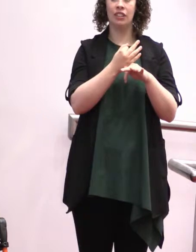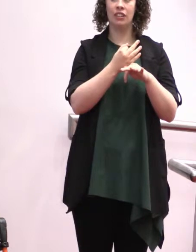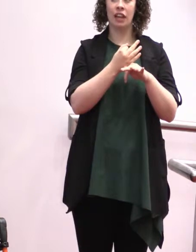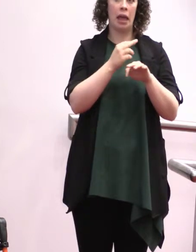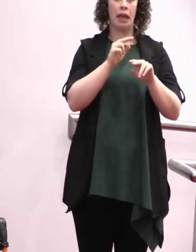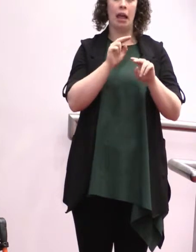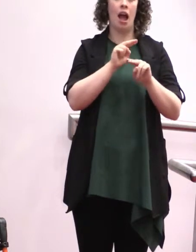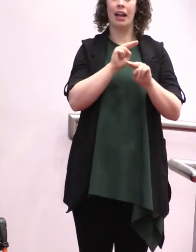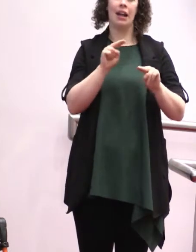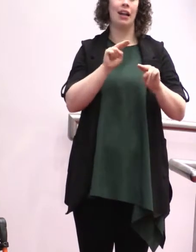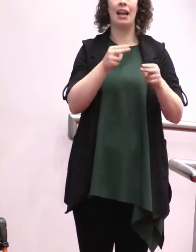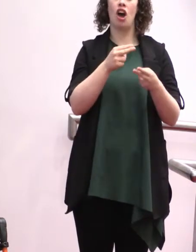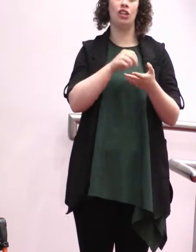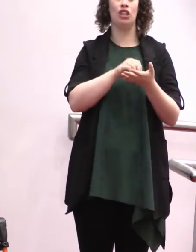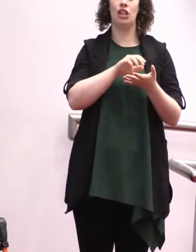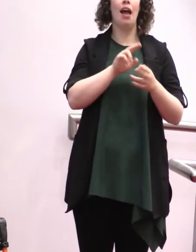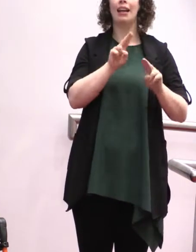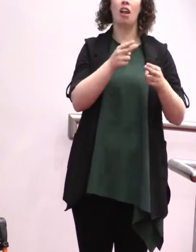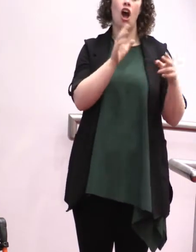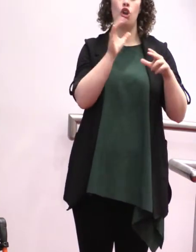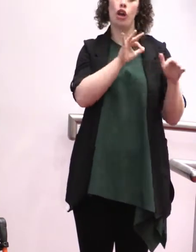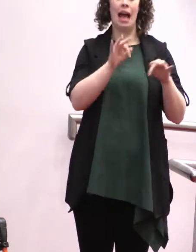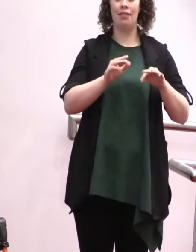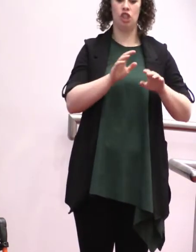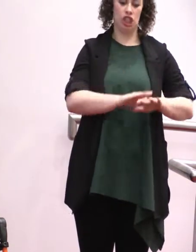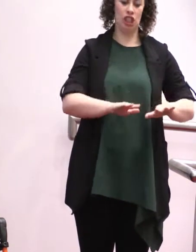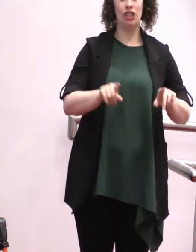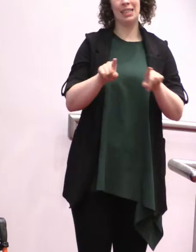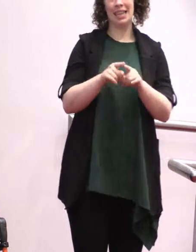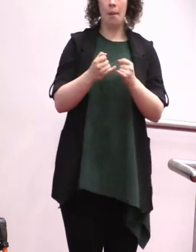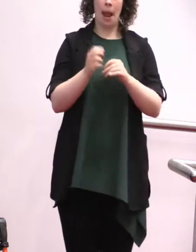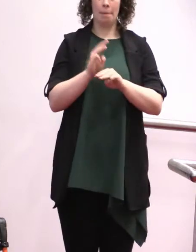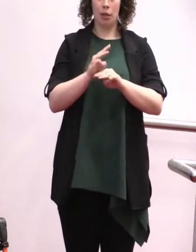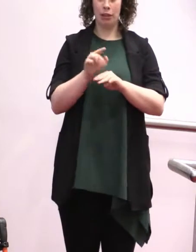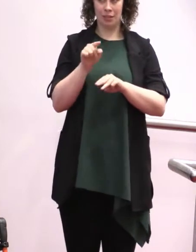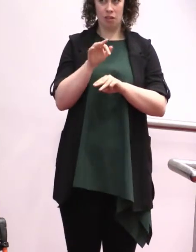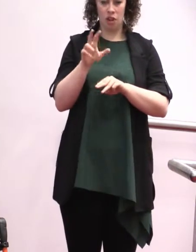as .